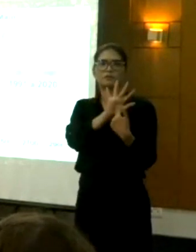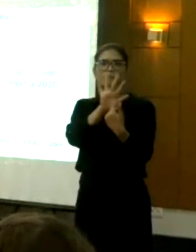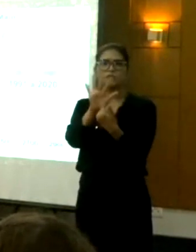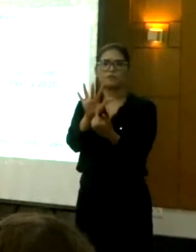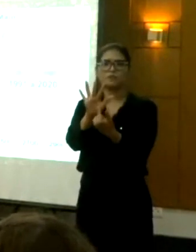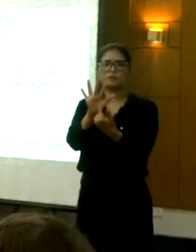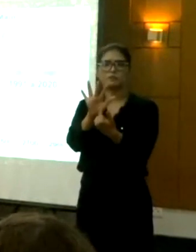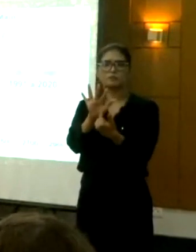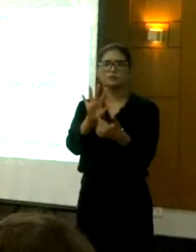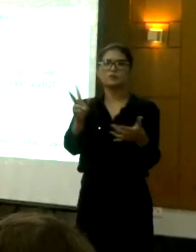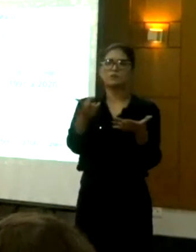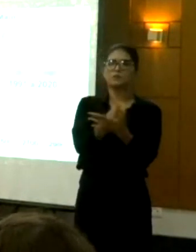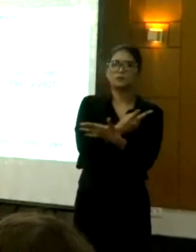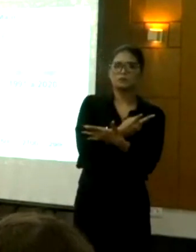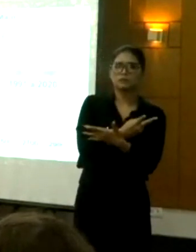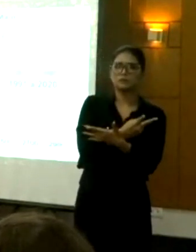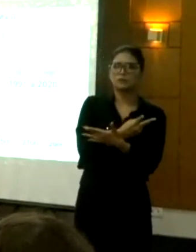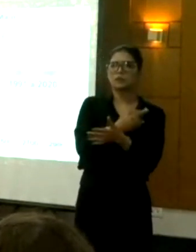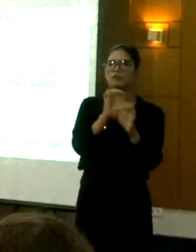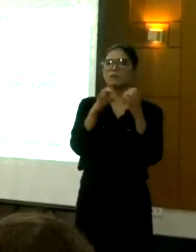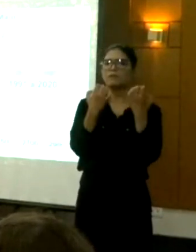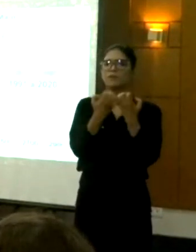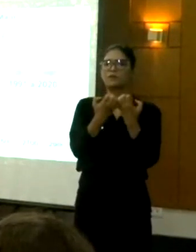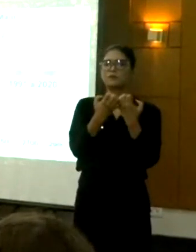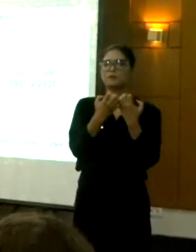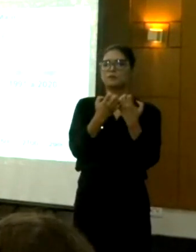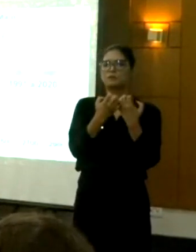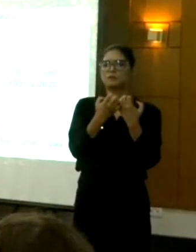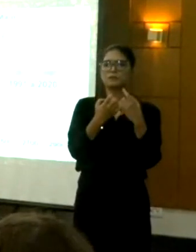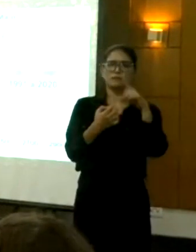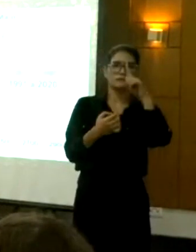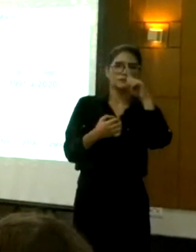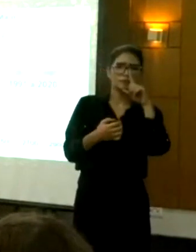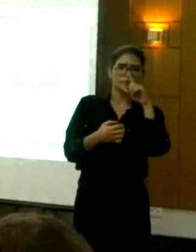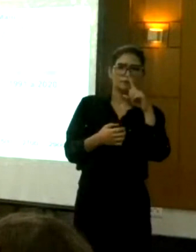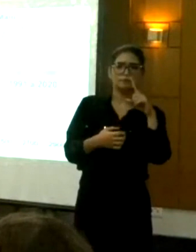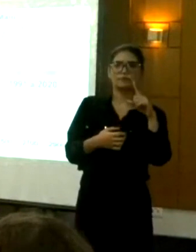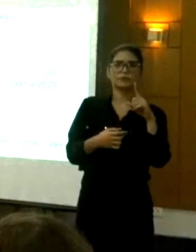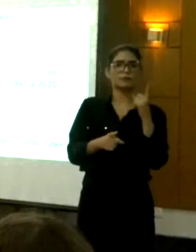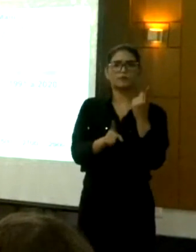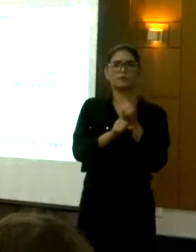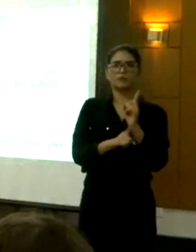more intense and more frequent extreme event, you won't find much, no, I did,